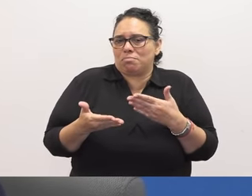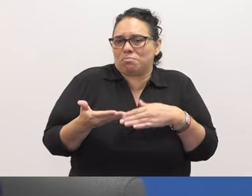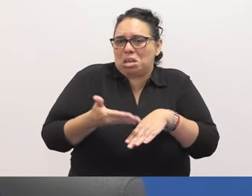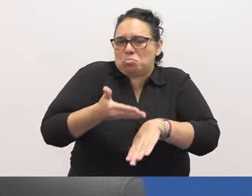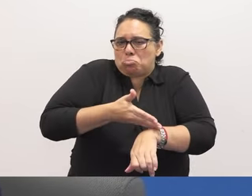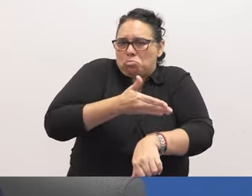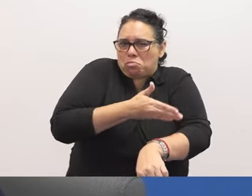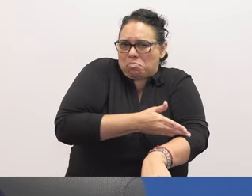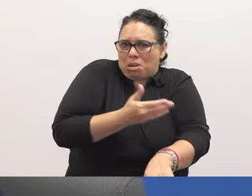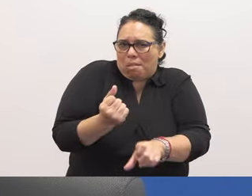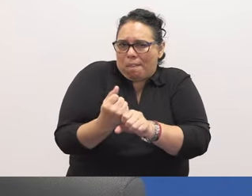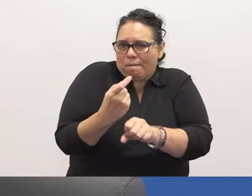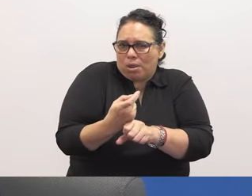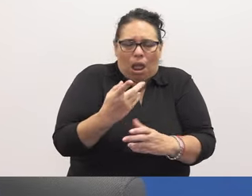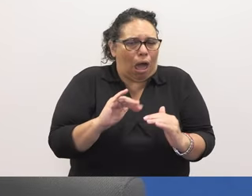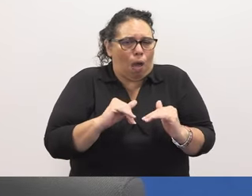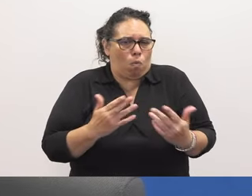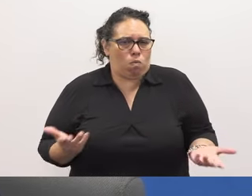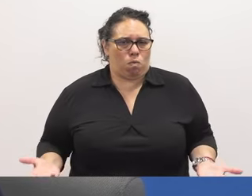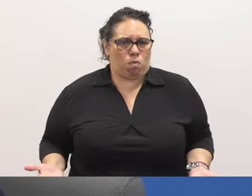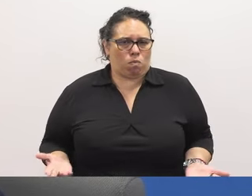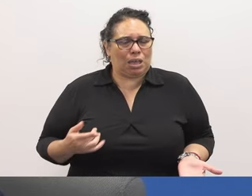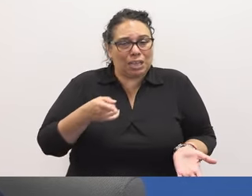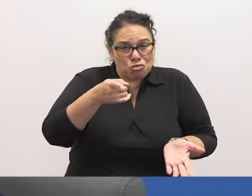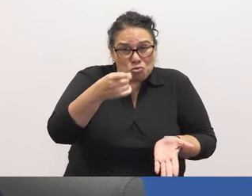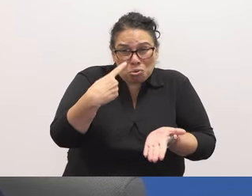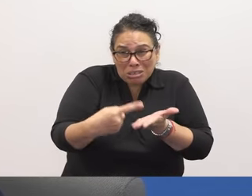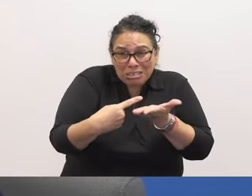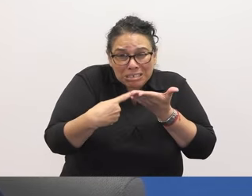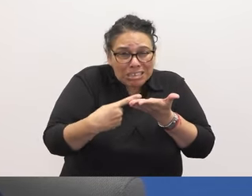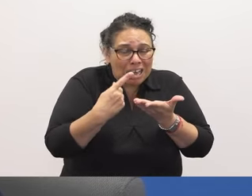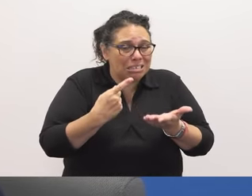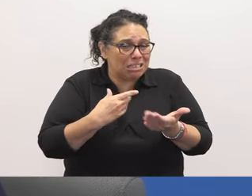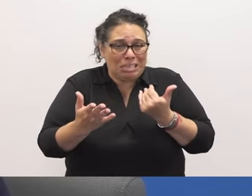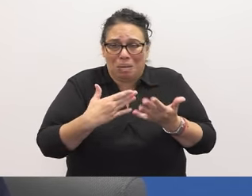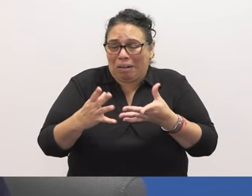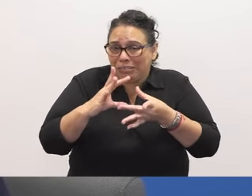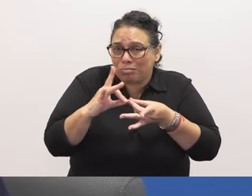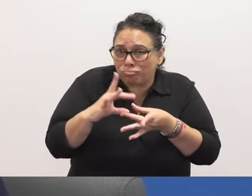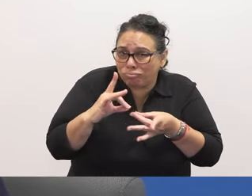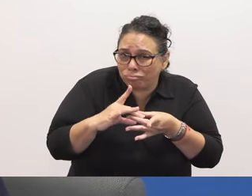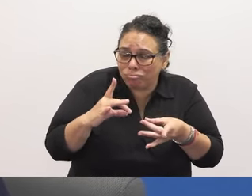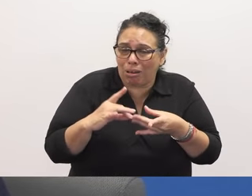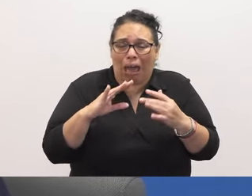so could you talk a little bit more about this, even if it's anecdotal, how we take this,